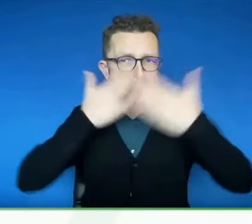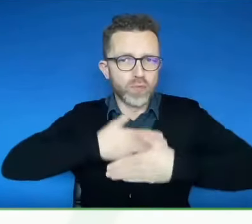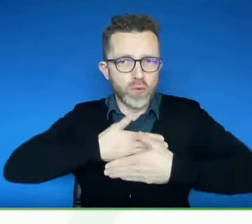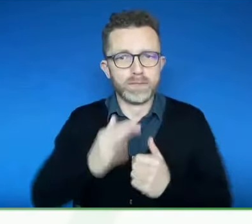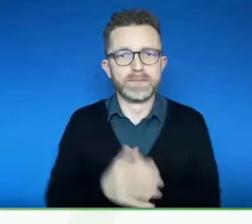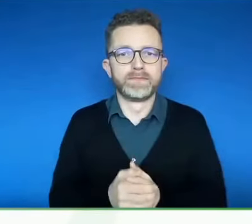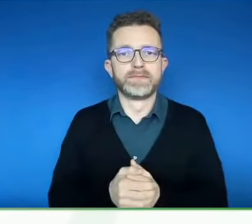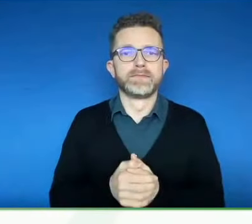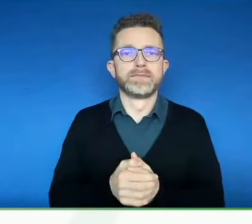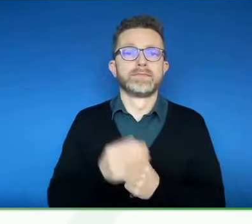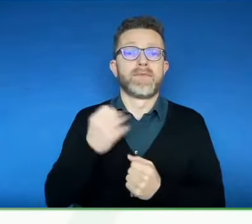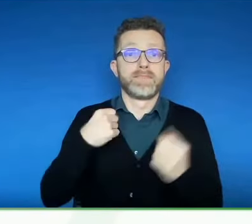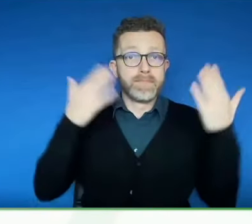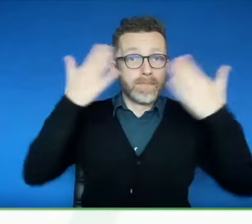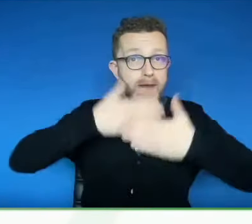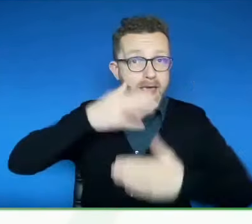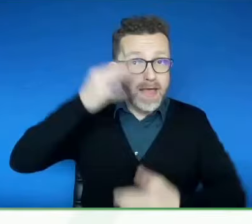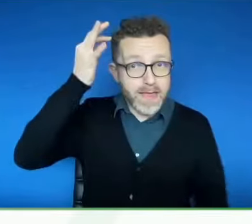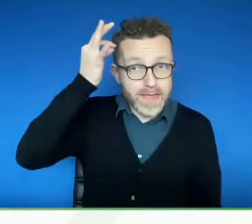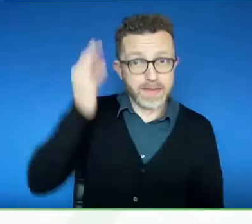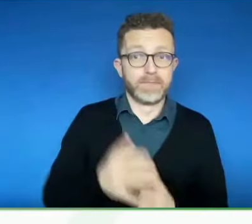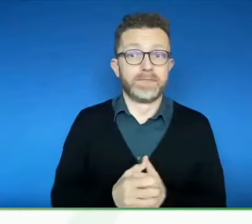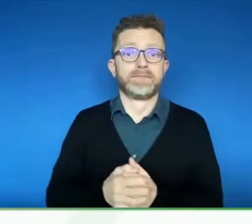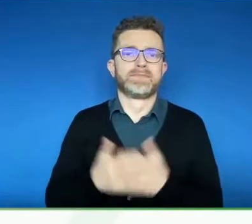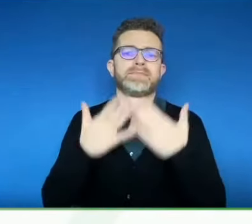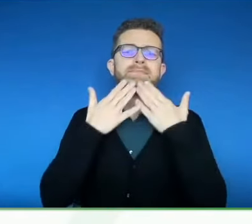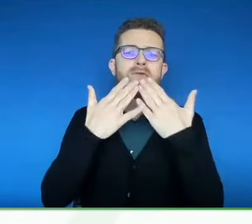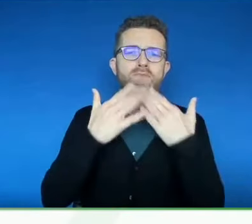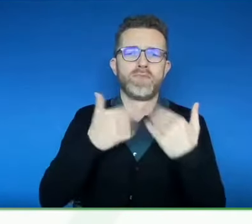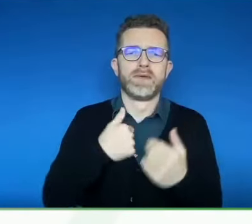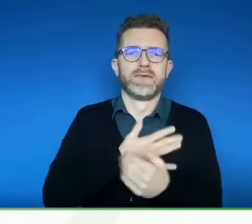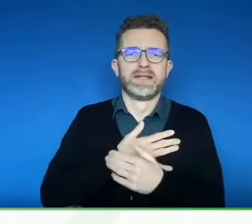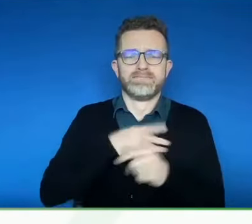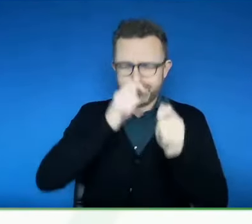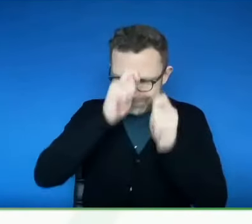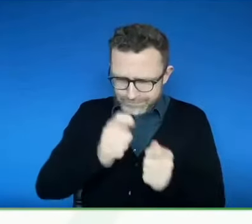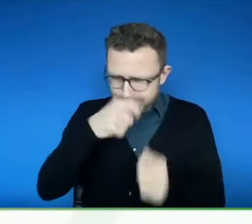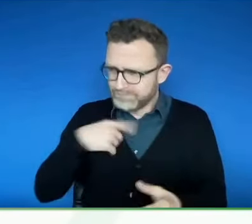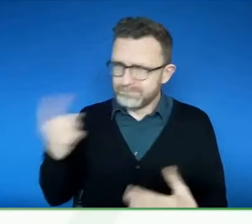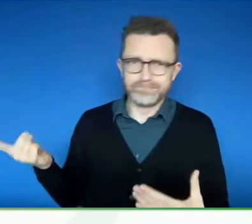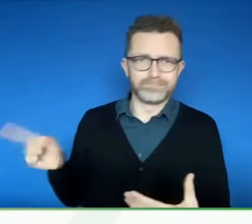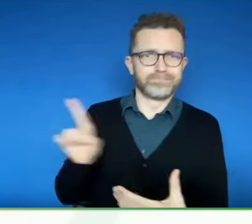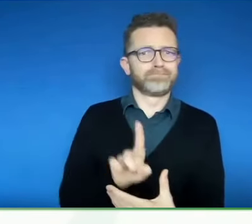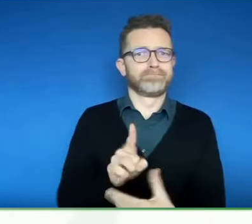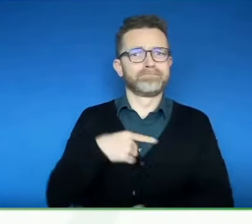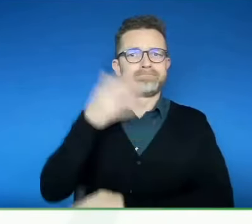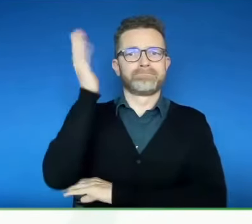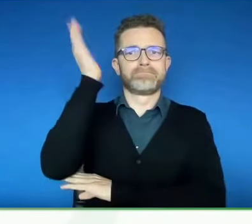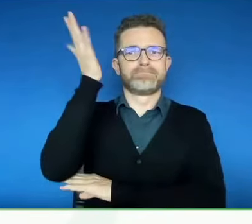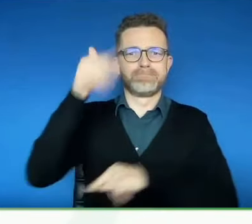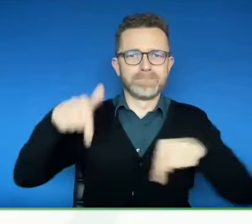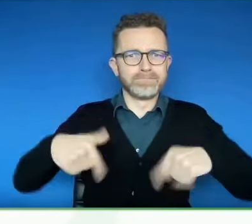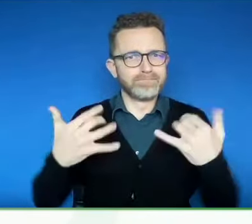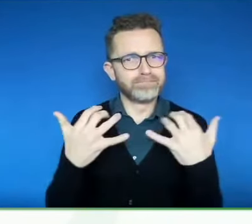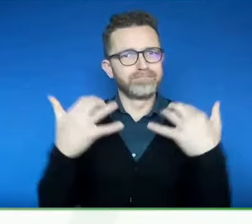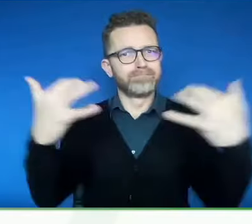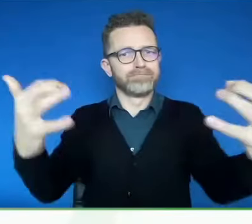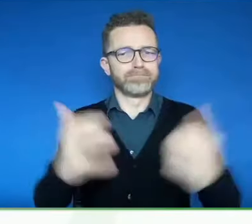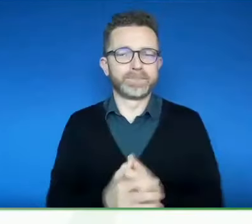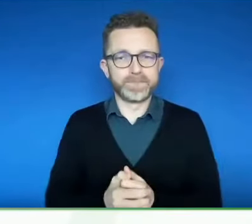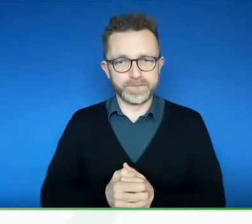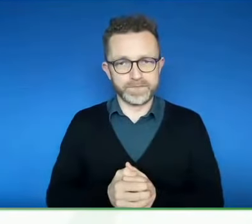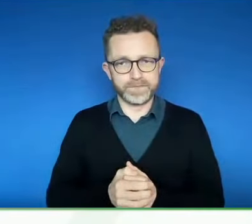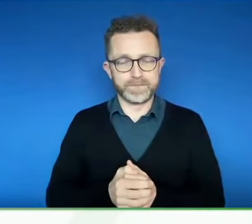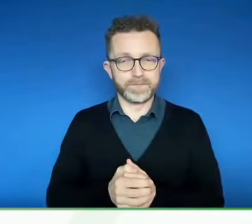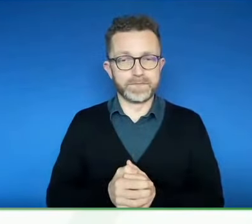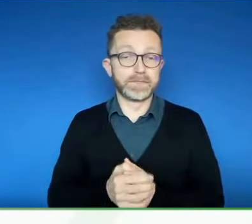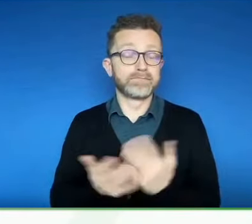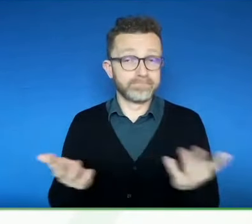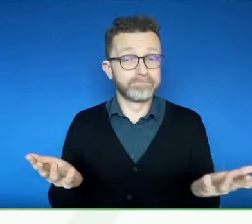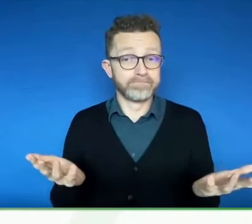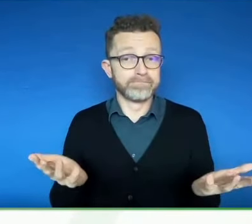Yes, I am the co-founder and Executive Director for the Uganda